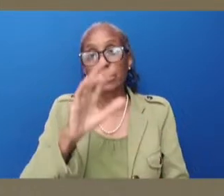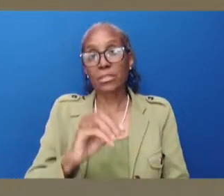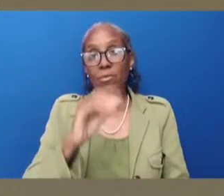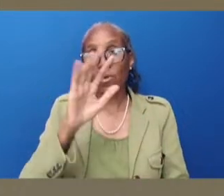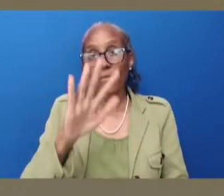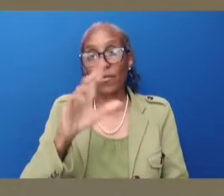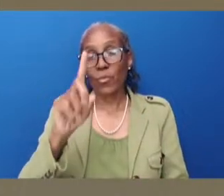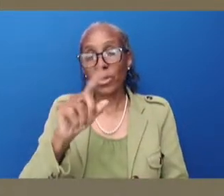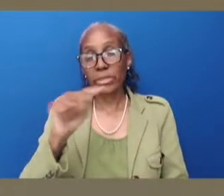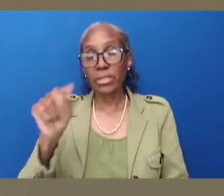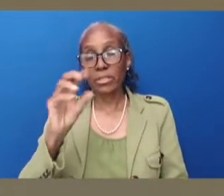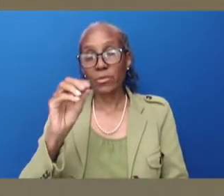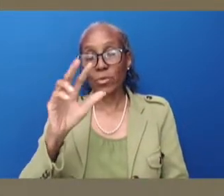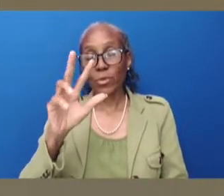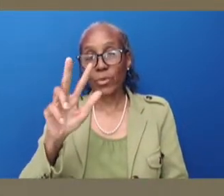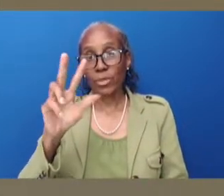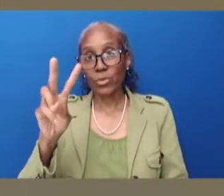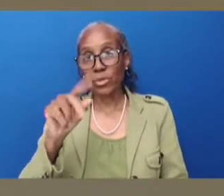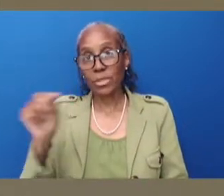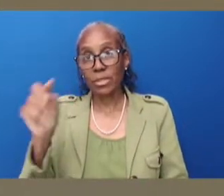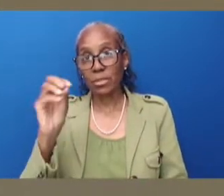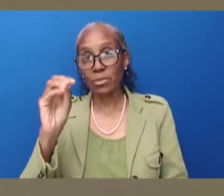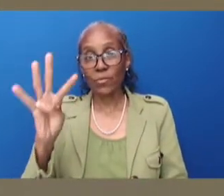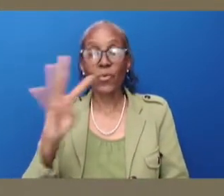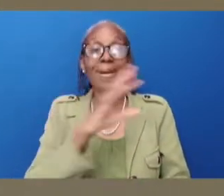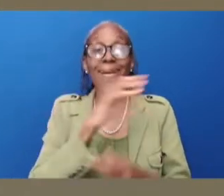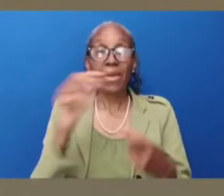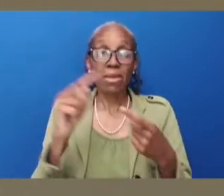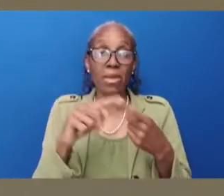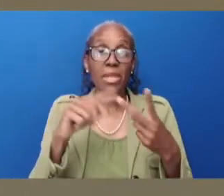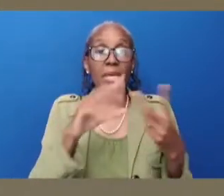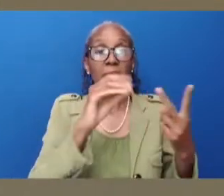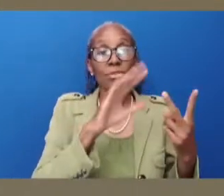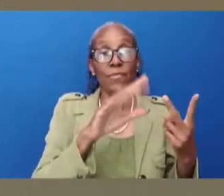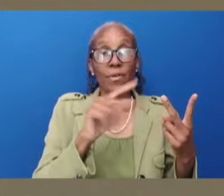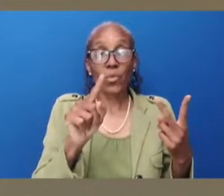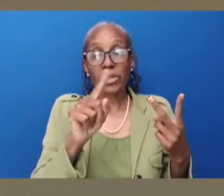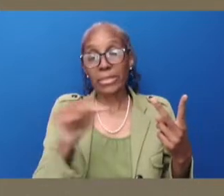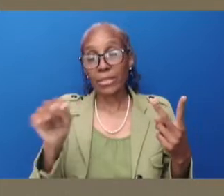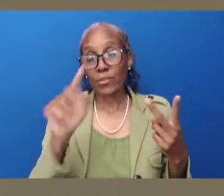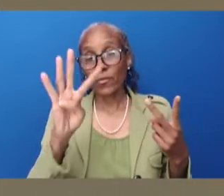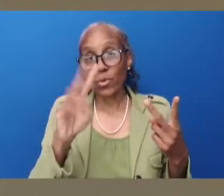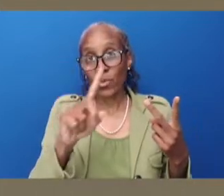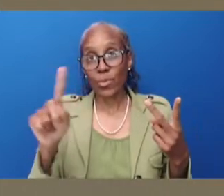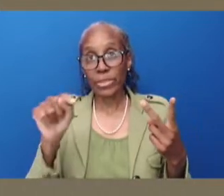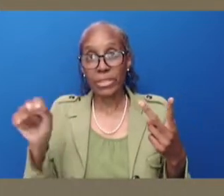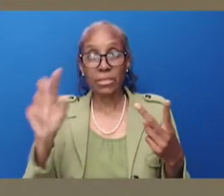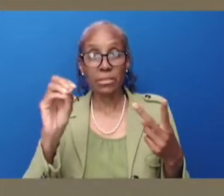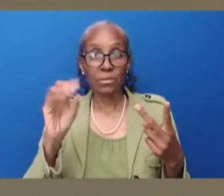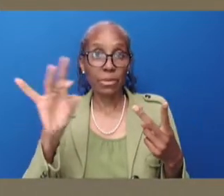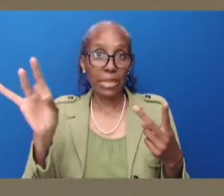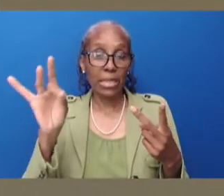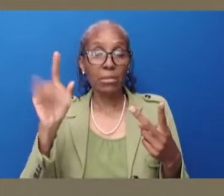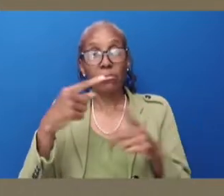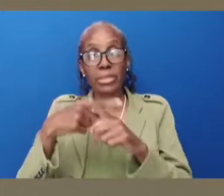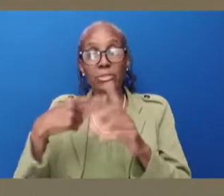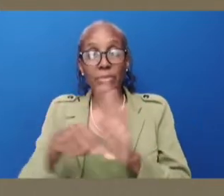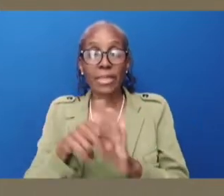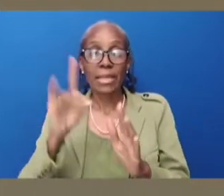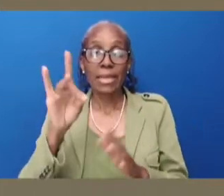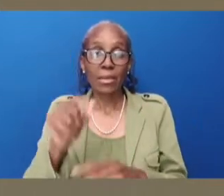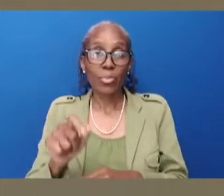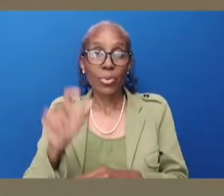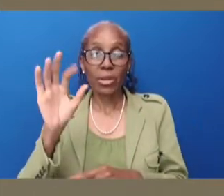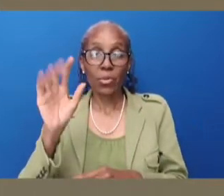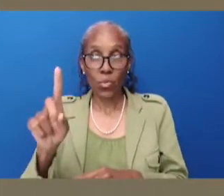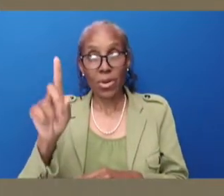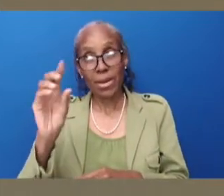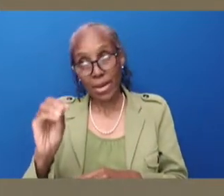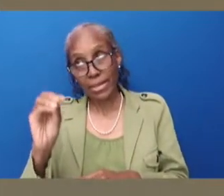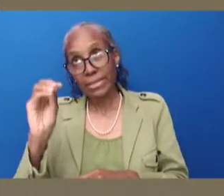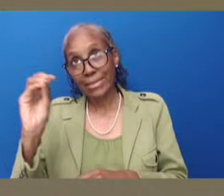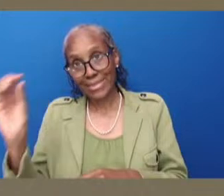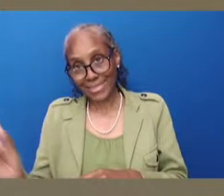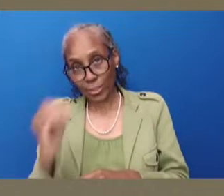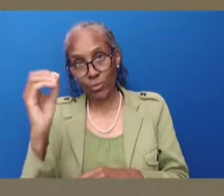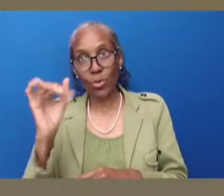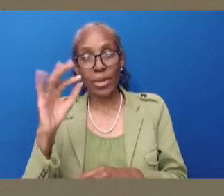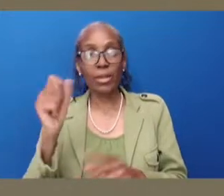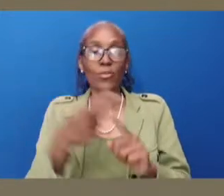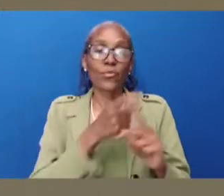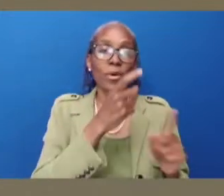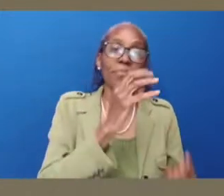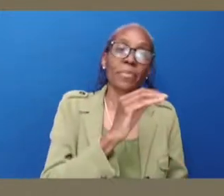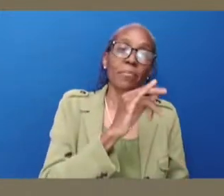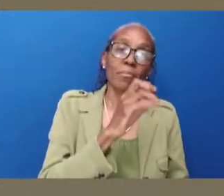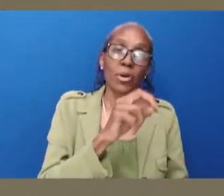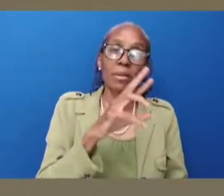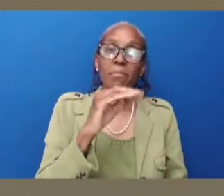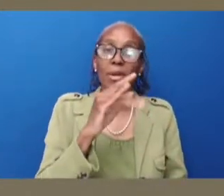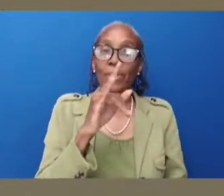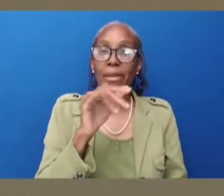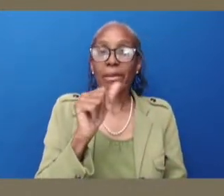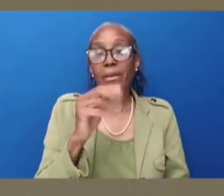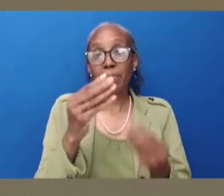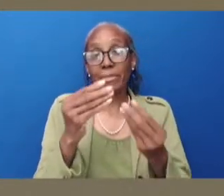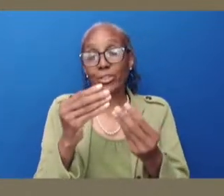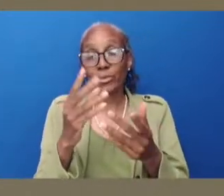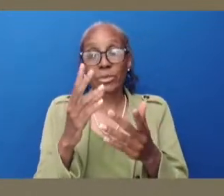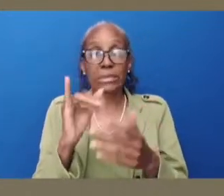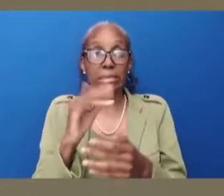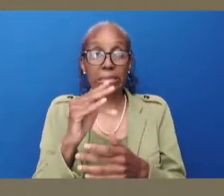FOR THE ACQUISITION OF TAX